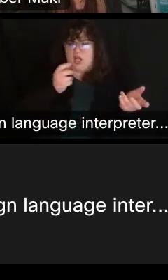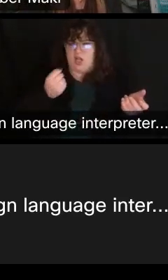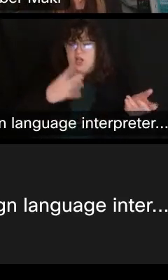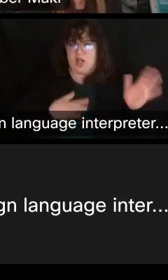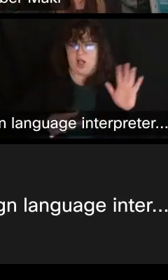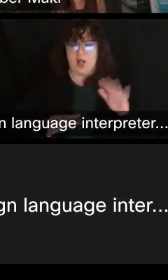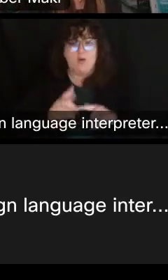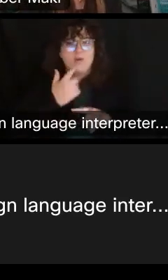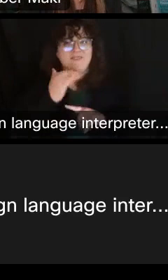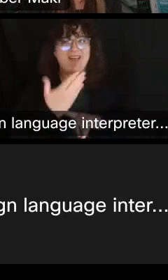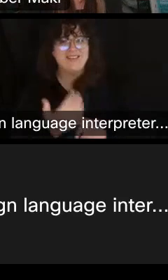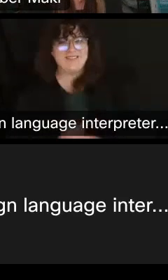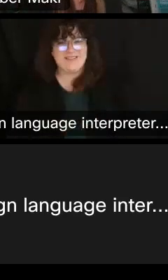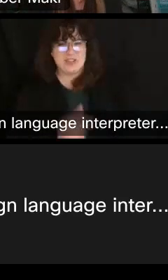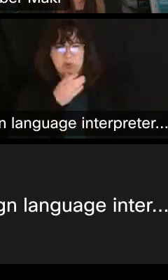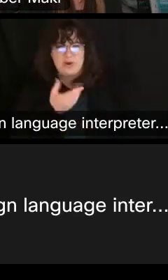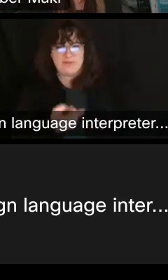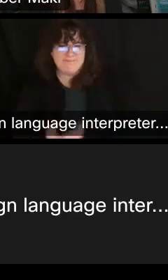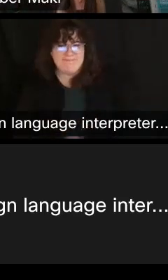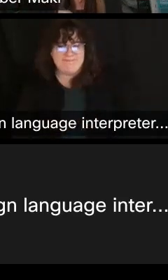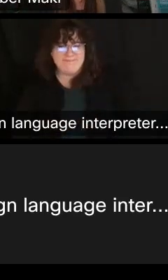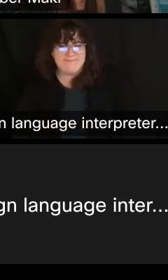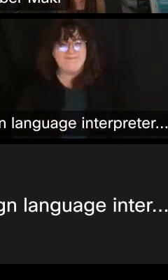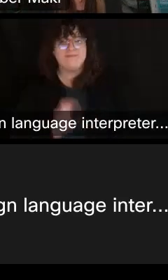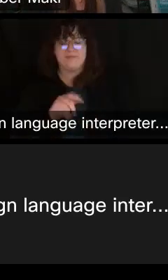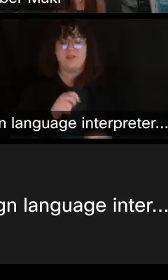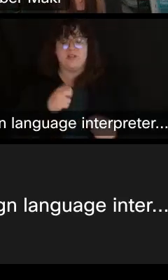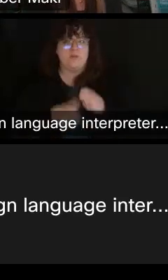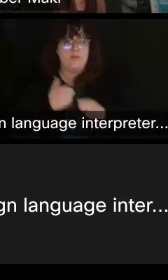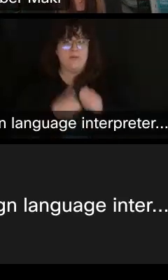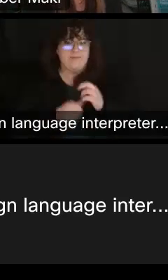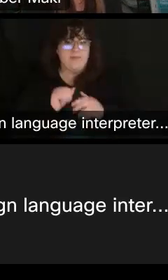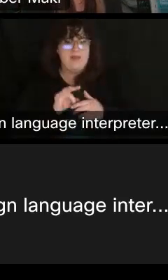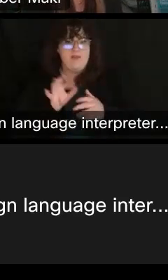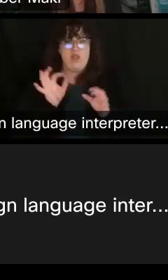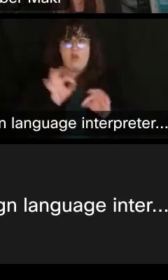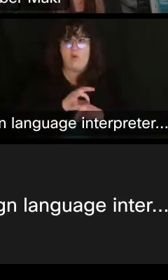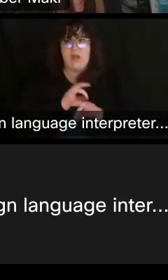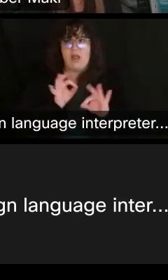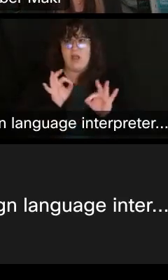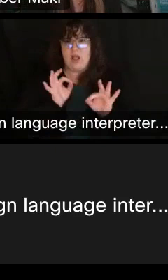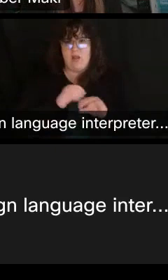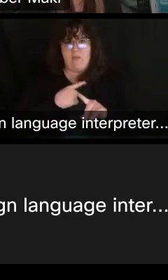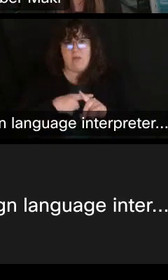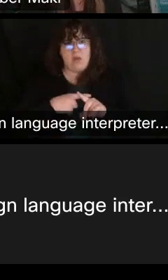flag. That would be a big problem if they don't know what a positive support transition plan is.